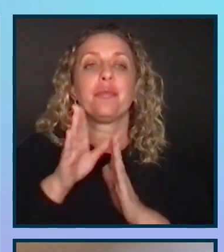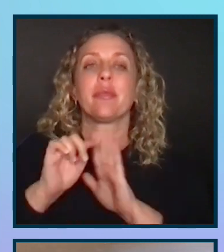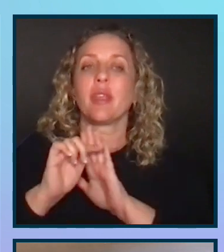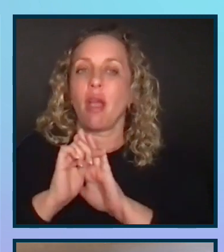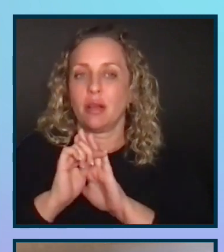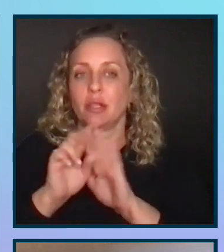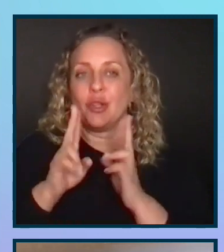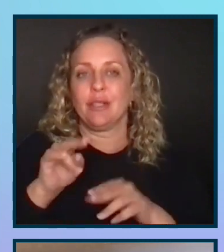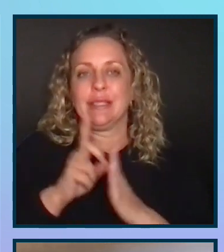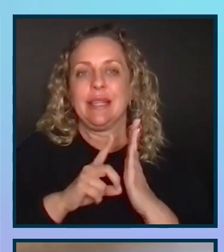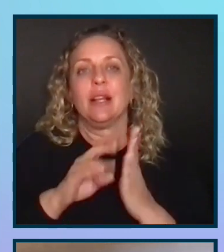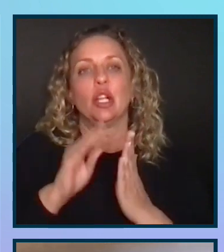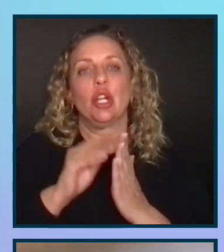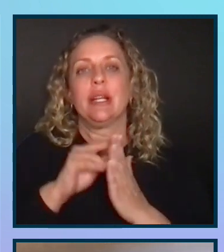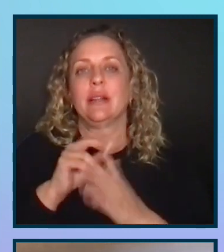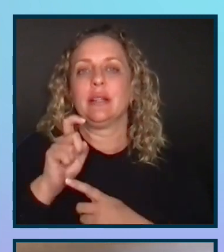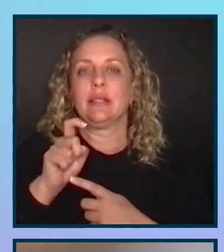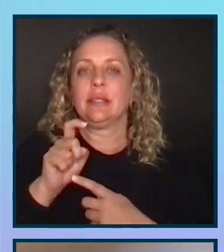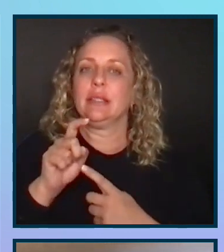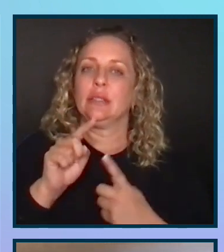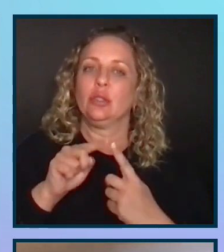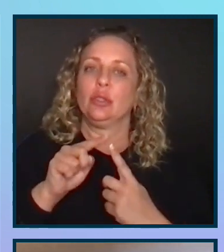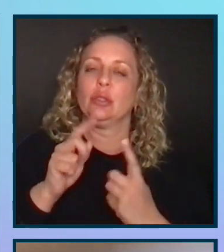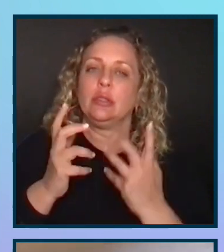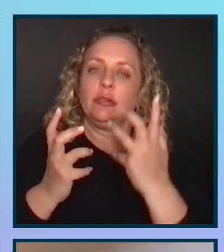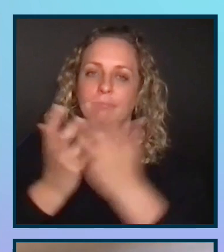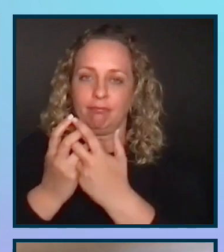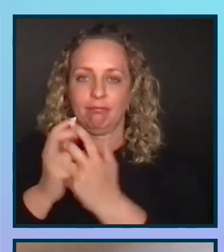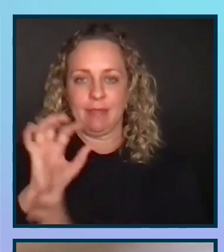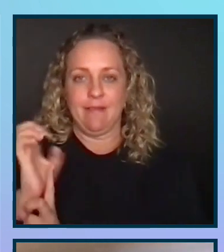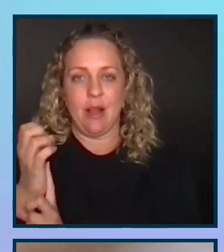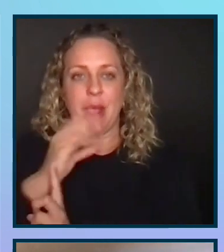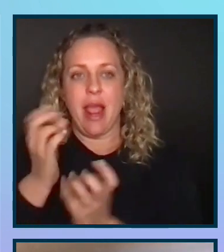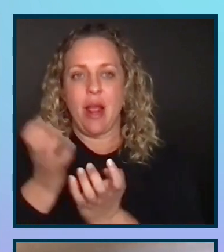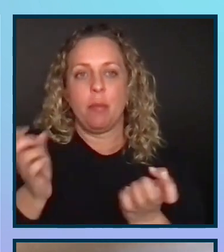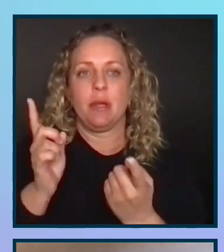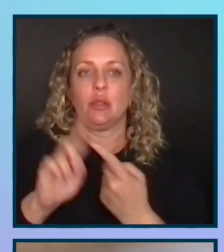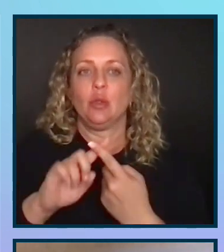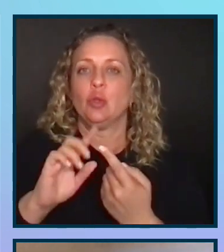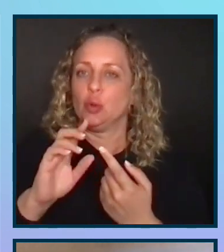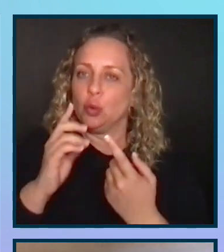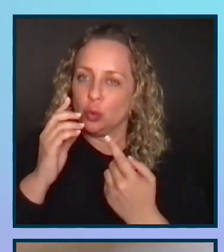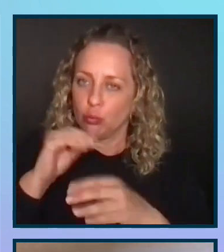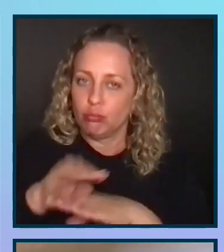Universal Design for Learning needs a suitable environment and equipment to be most effective.